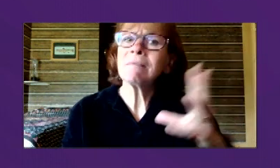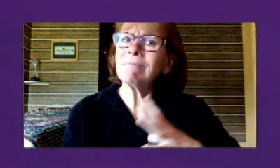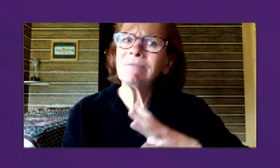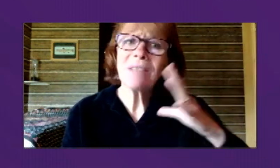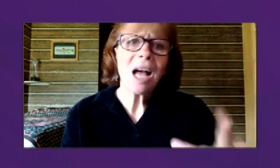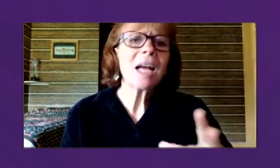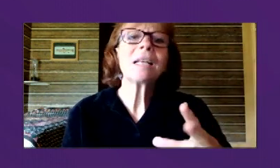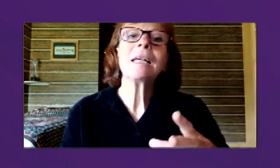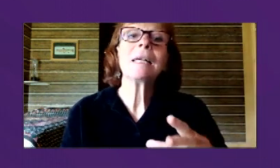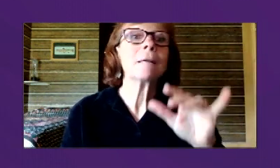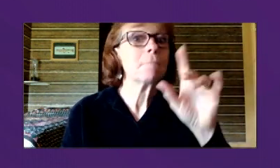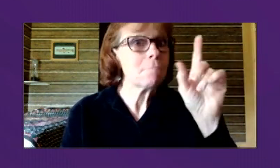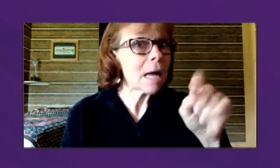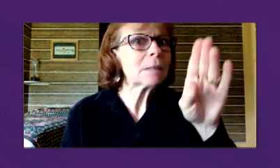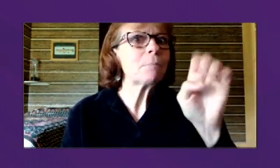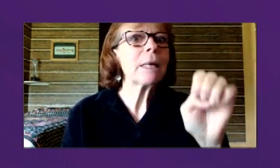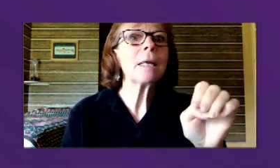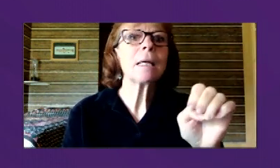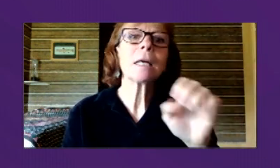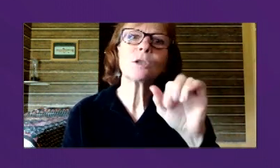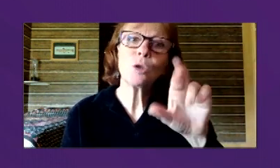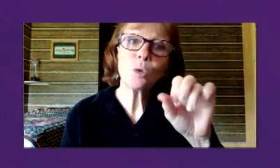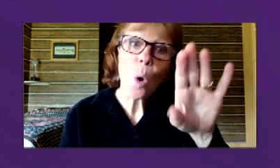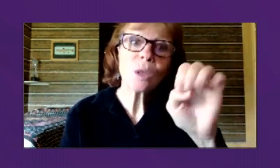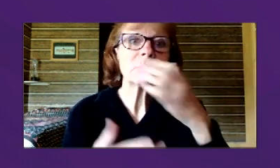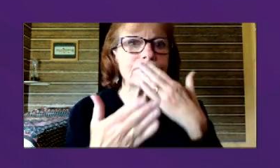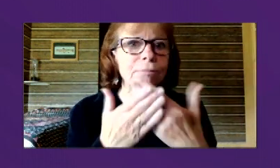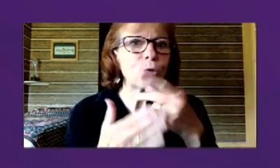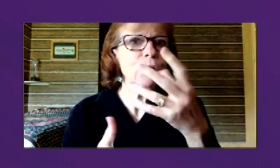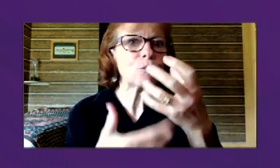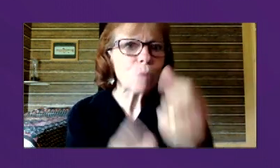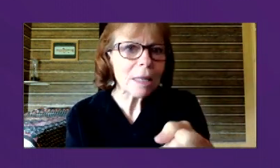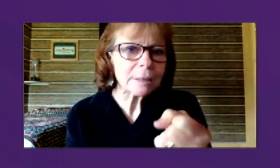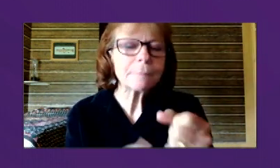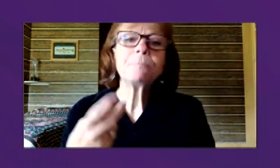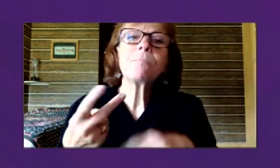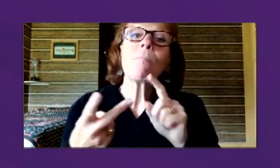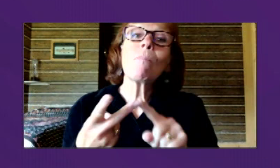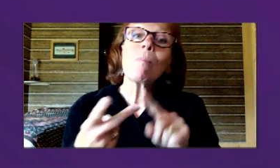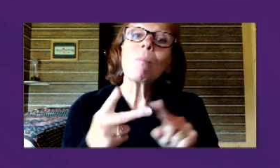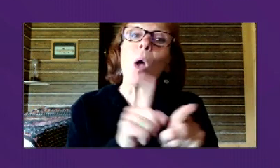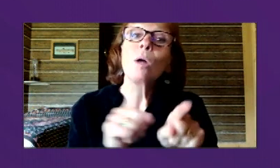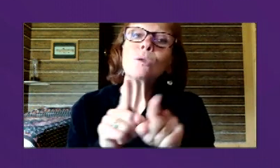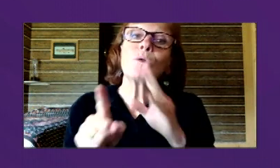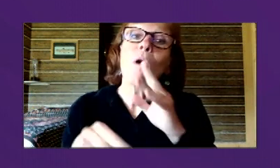Two, when speaking about Native cultures, develop very specific examples and do not generalize.